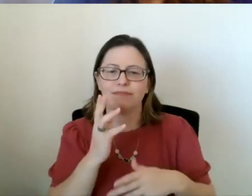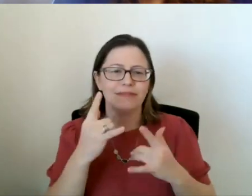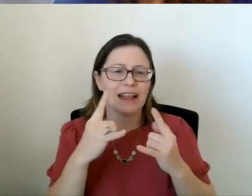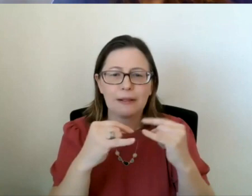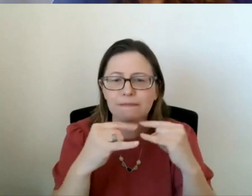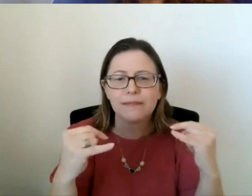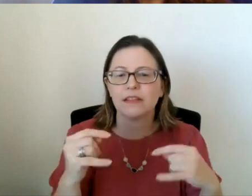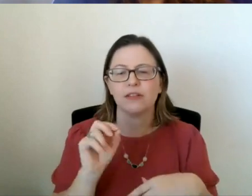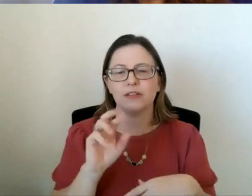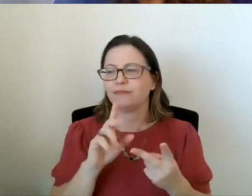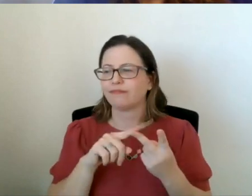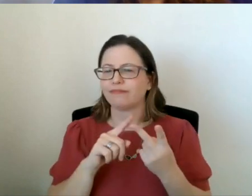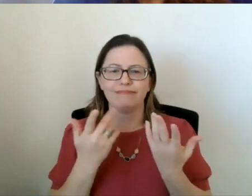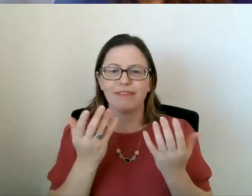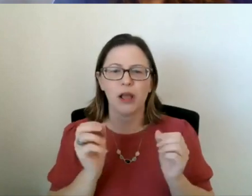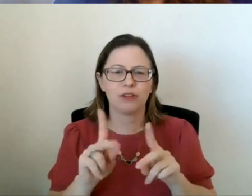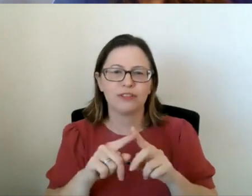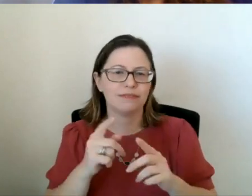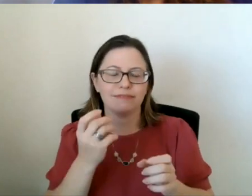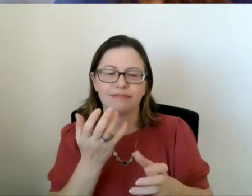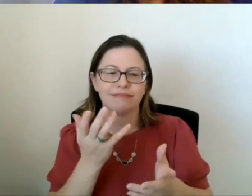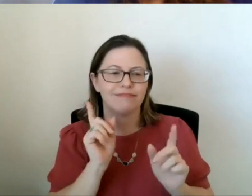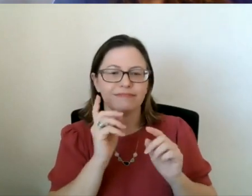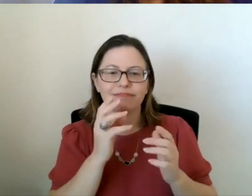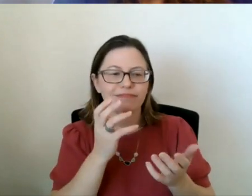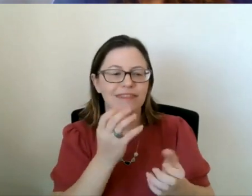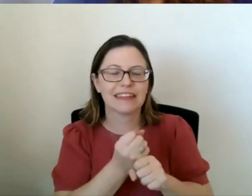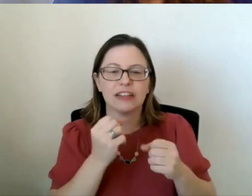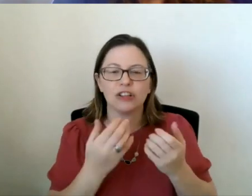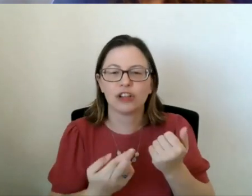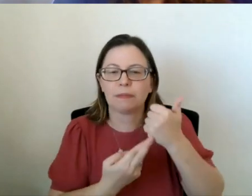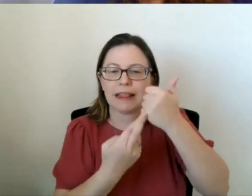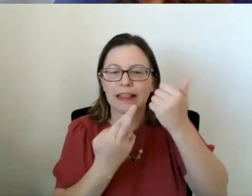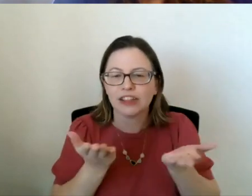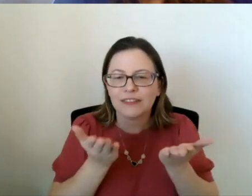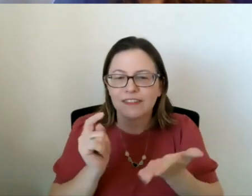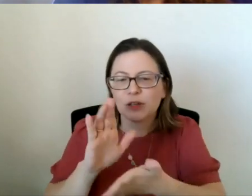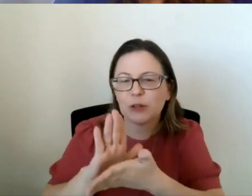Whether it be a tutor or a special camp or any other opportunity for the child to get